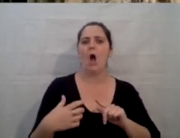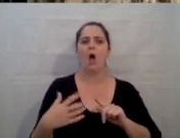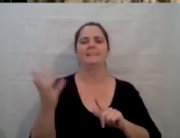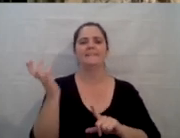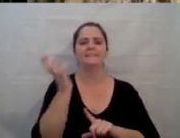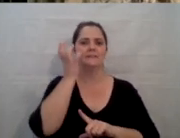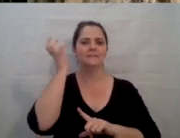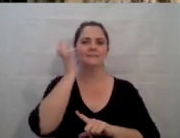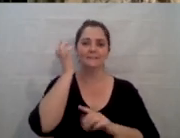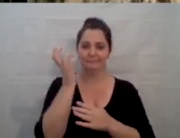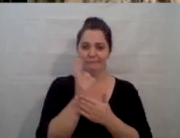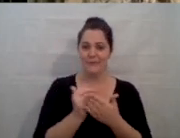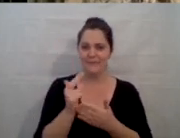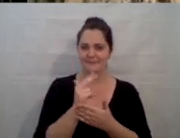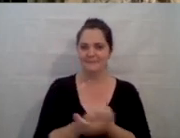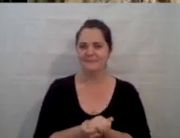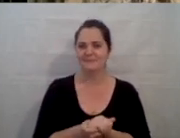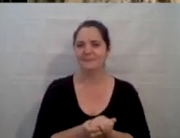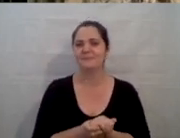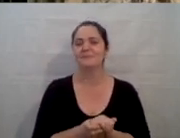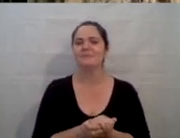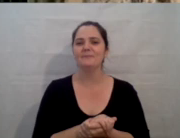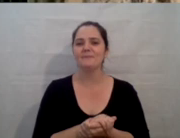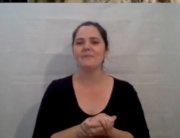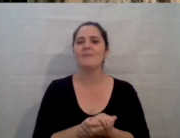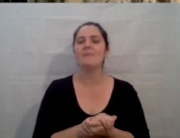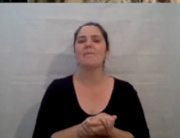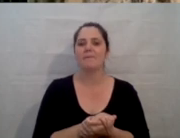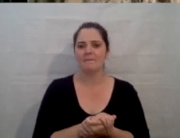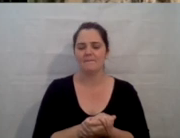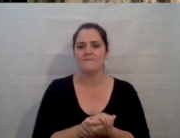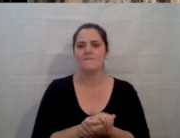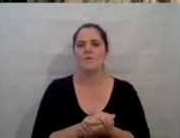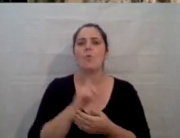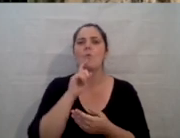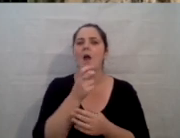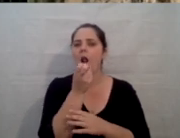So what we're going to do for the next drawing is we're actually going to start out much lighter with this mapping and sighting and so